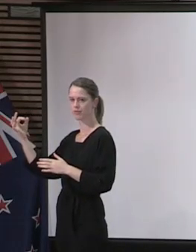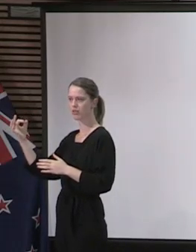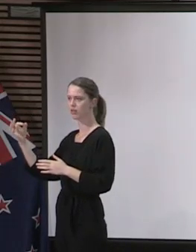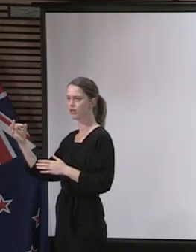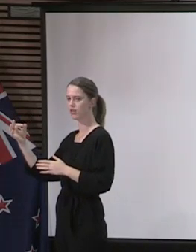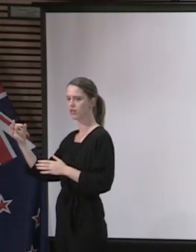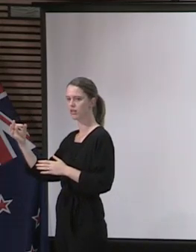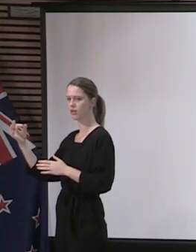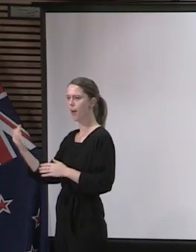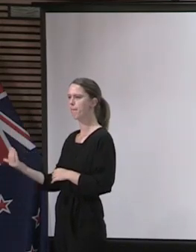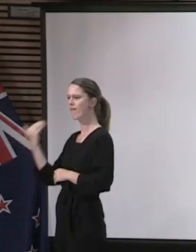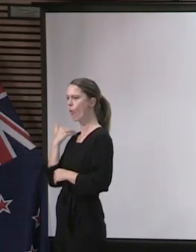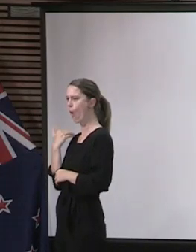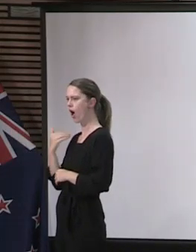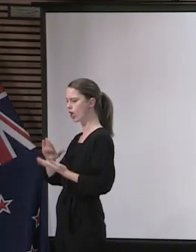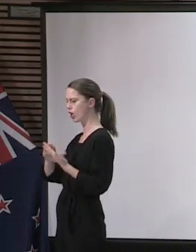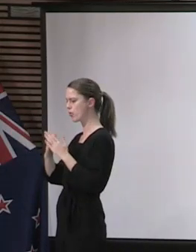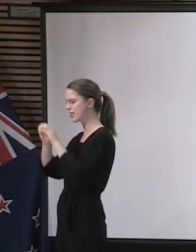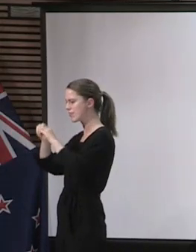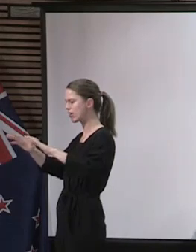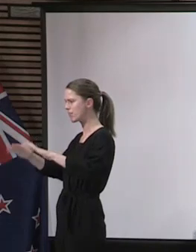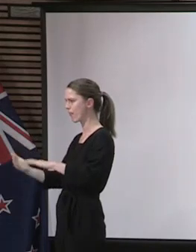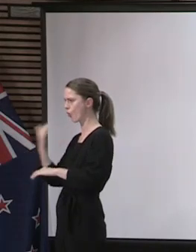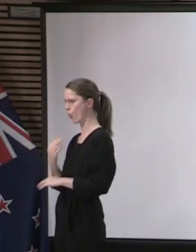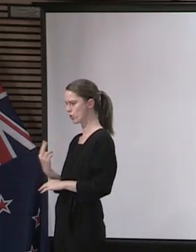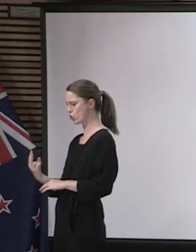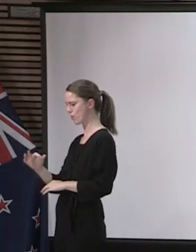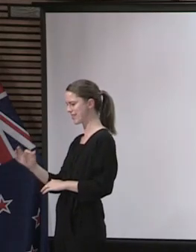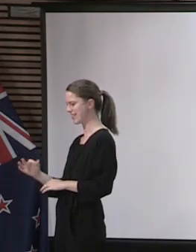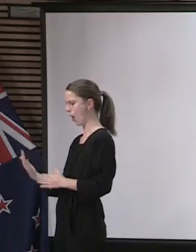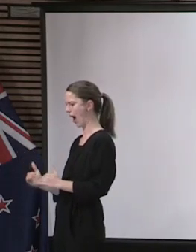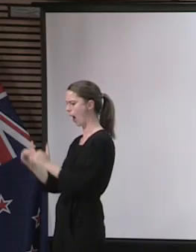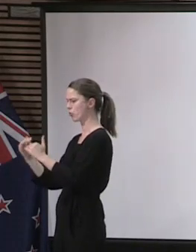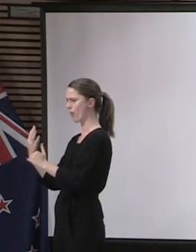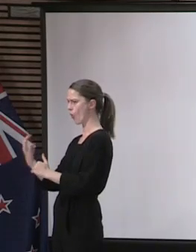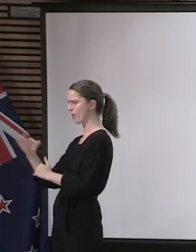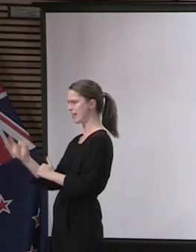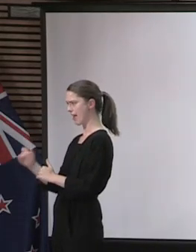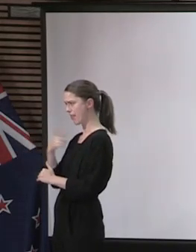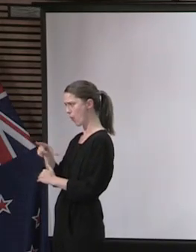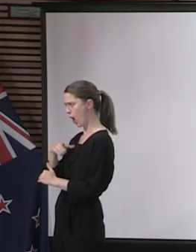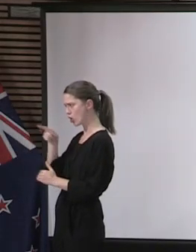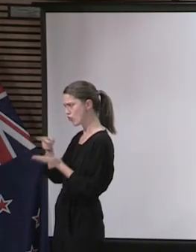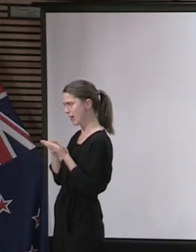off an electronic platform. The doubling of